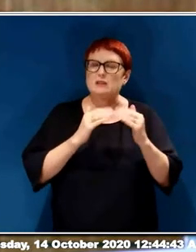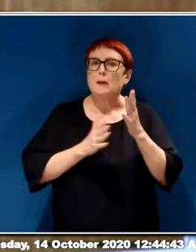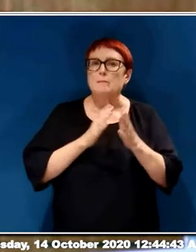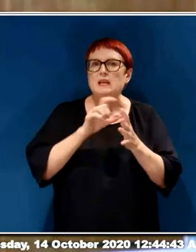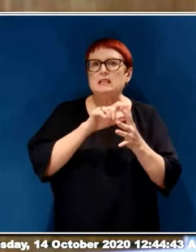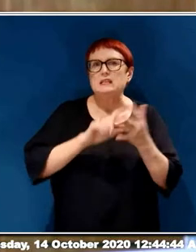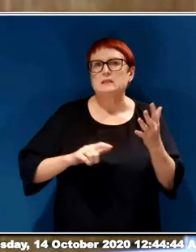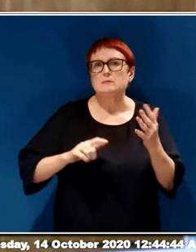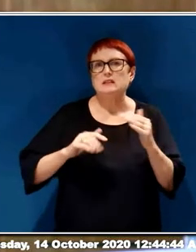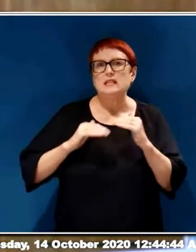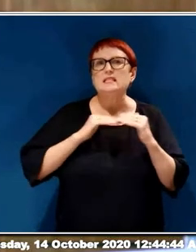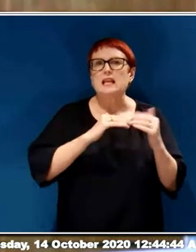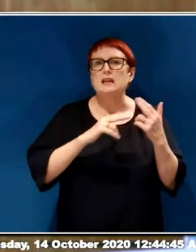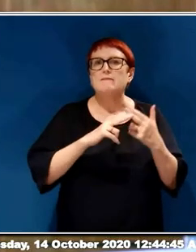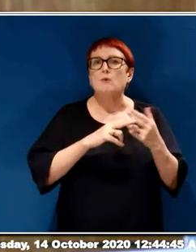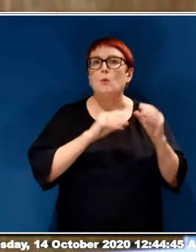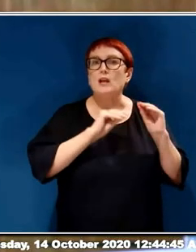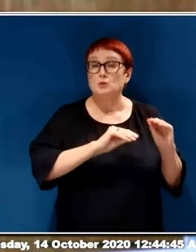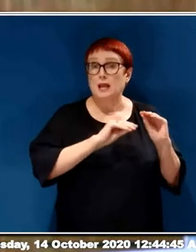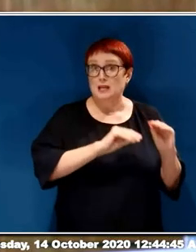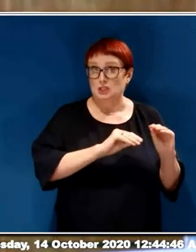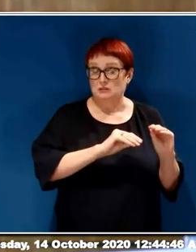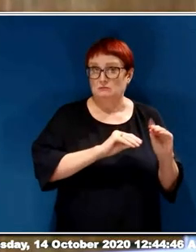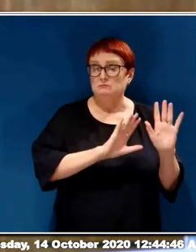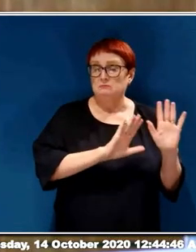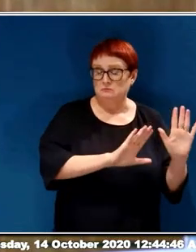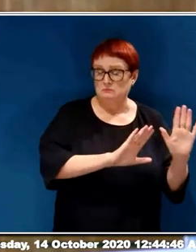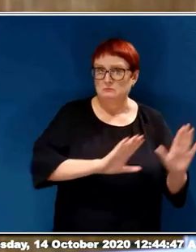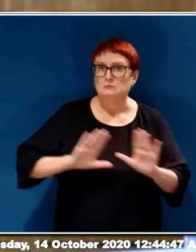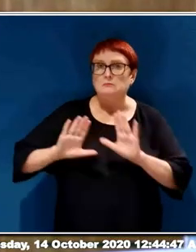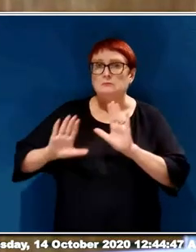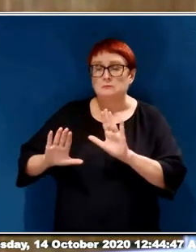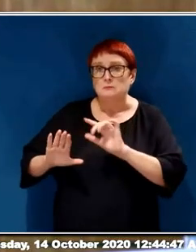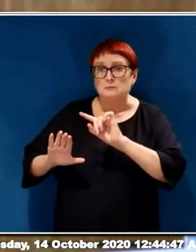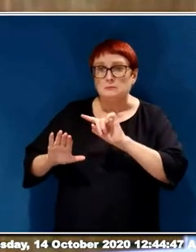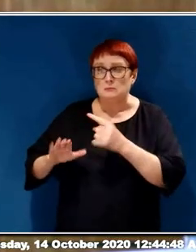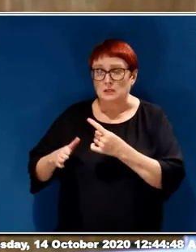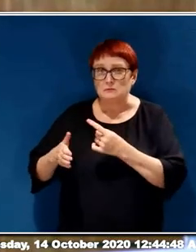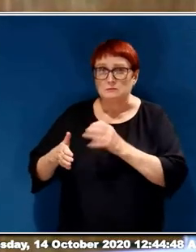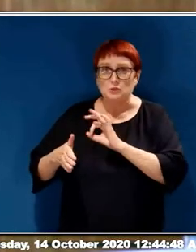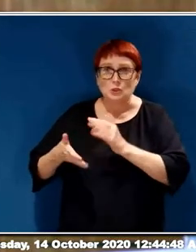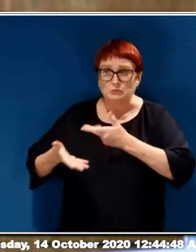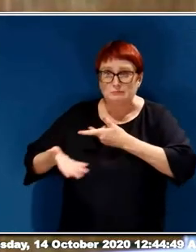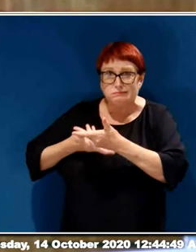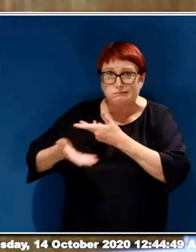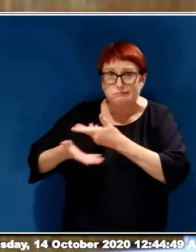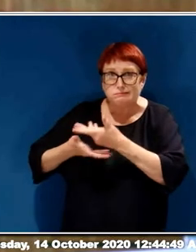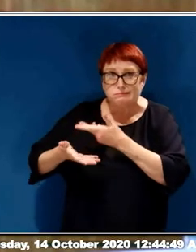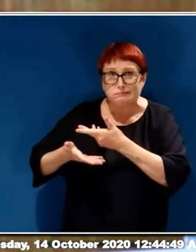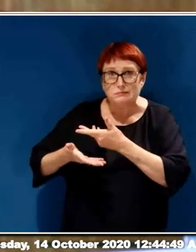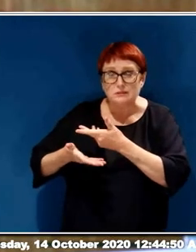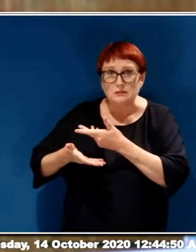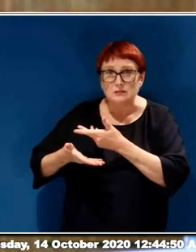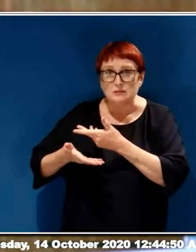the student's associates --- that's the term used in the Standards --- must take place, your point is that in practice that doesn't occur